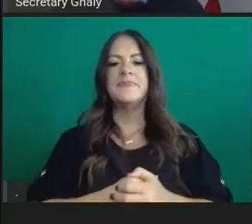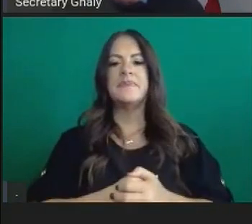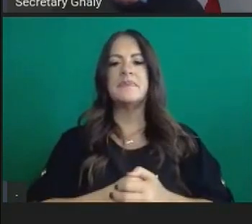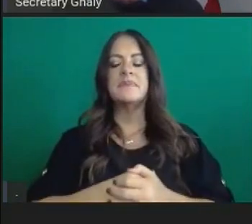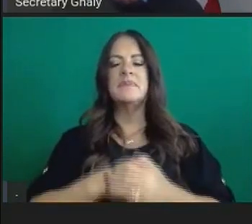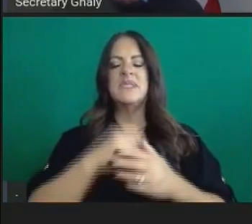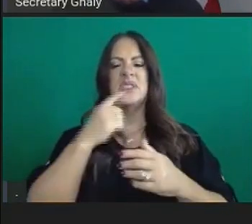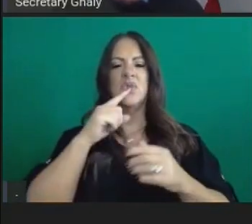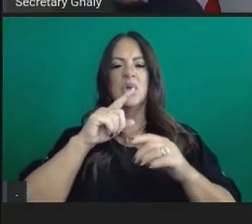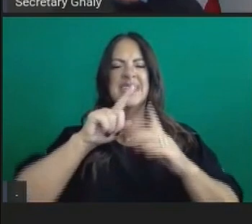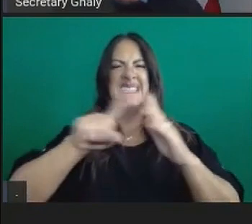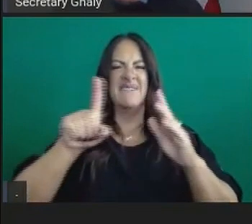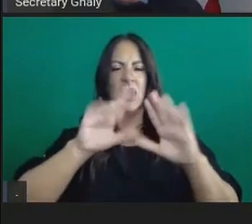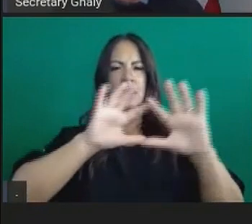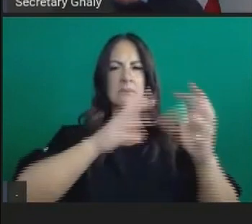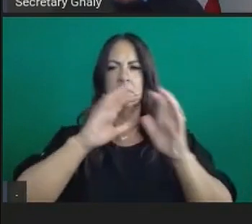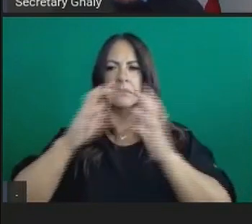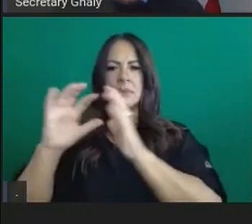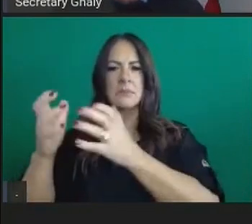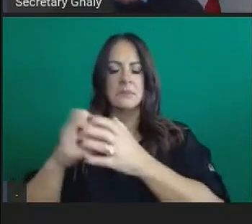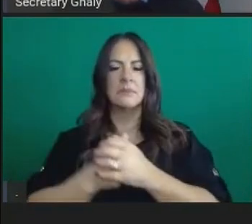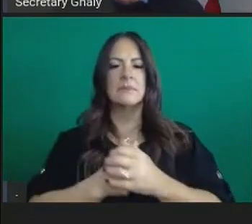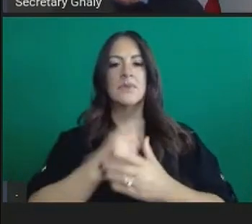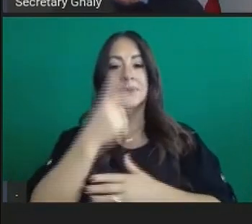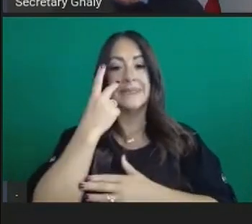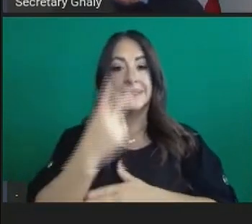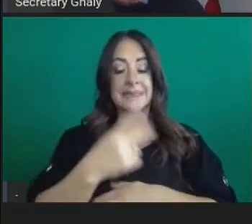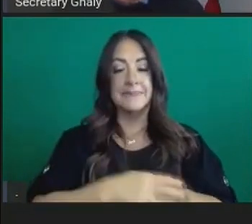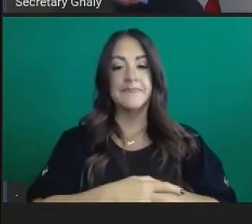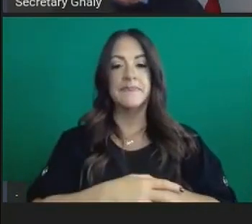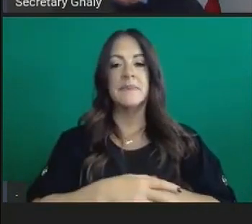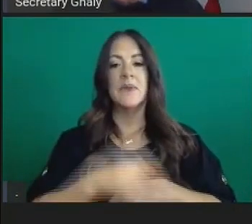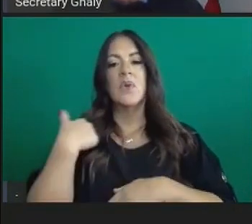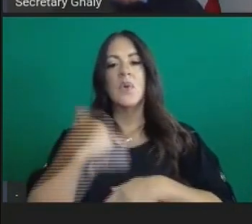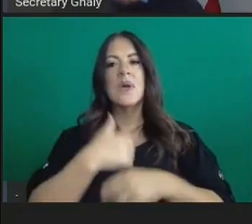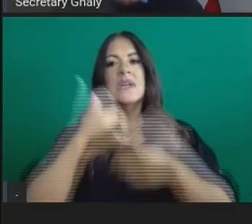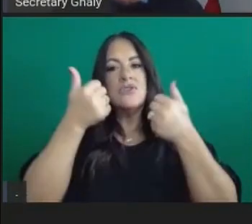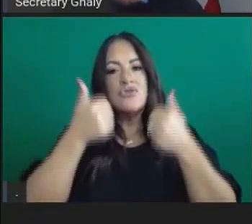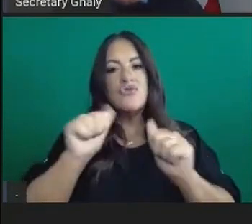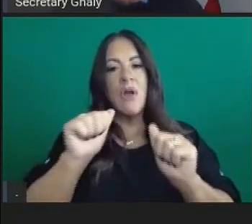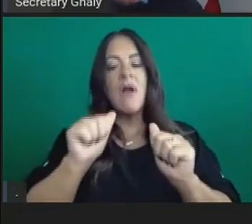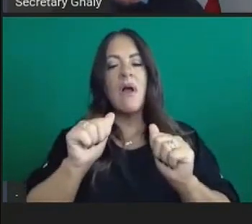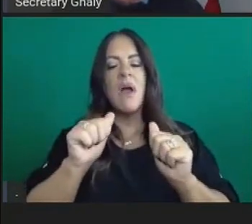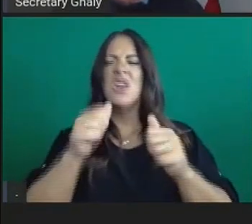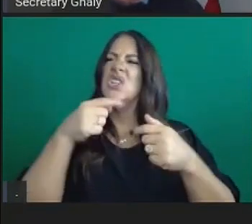WE NEEDED THEM, WORKING WITH A LOT OF PEOPLE IN THE STATE. TO TALK THROUGH THIS.